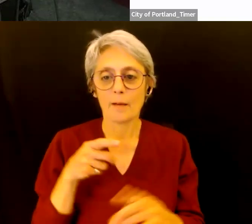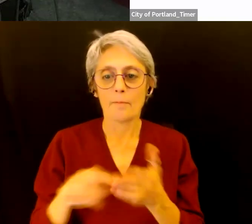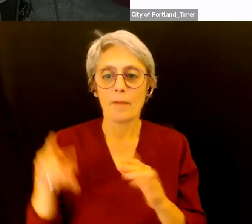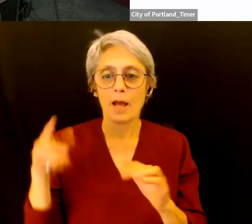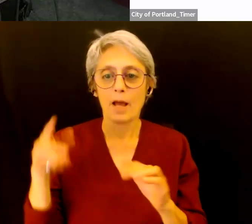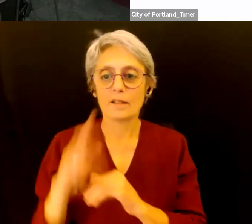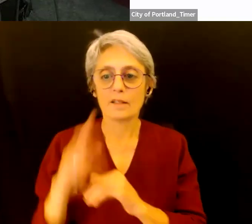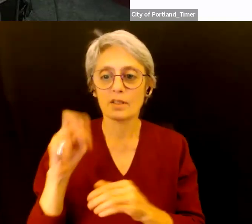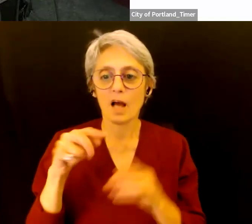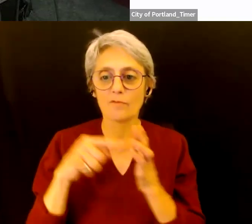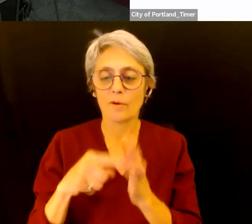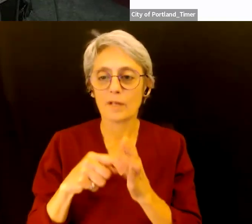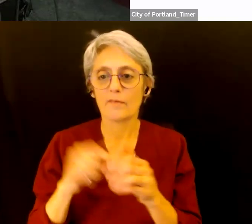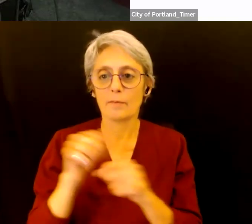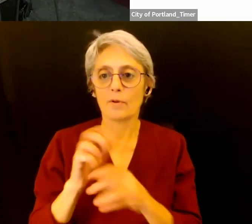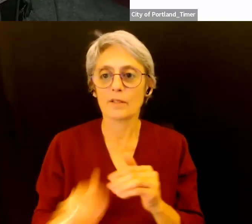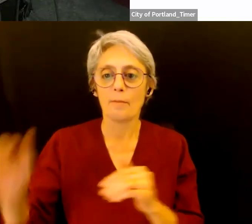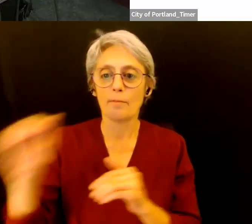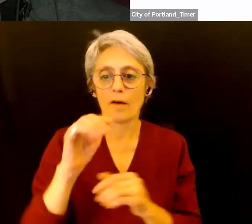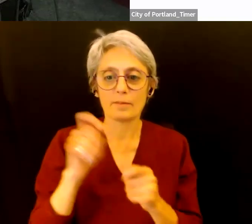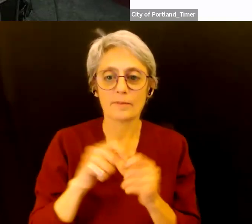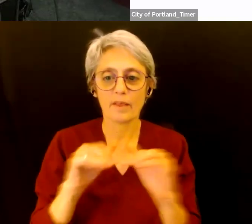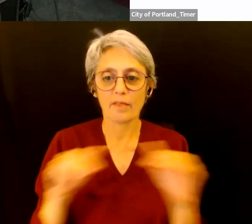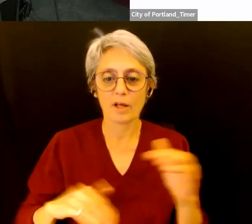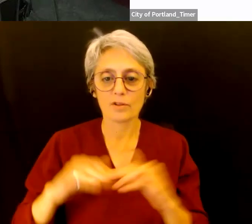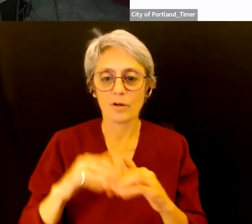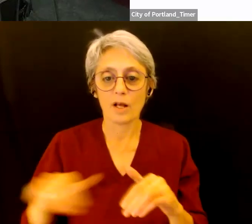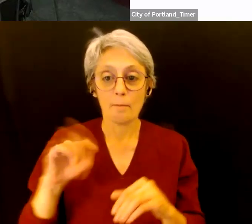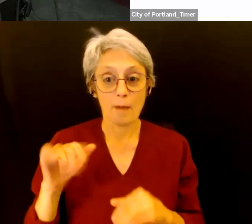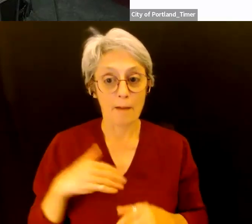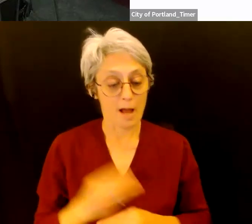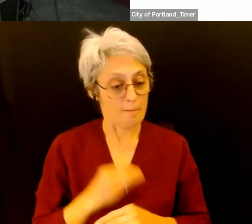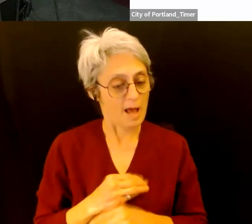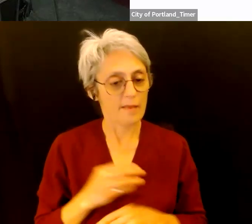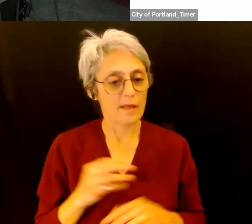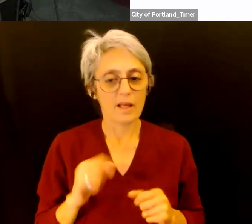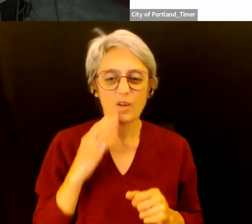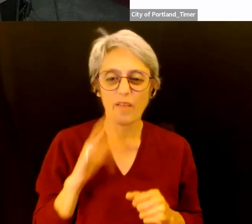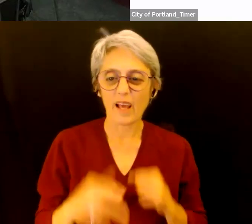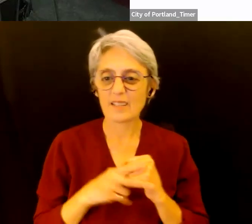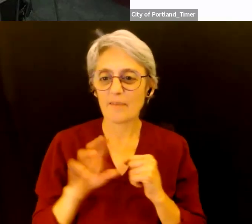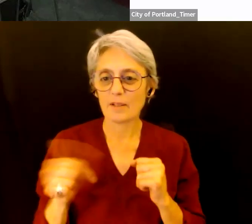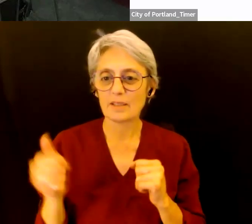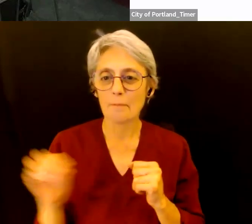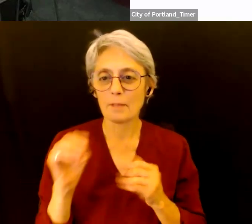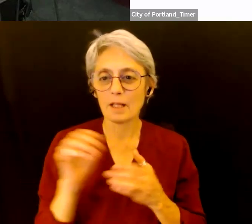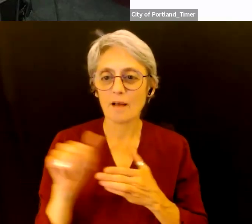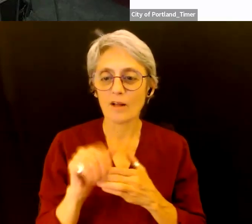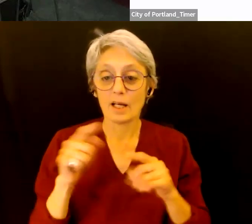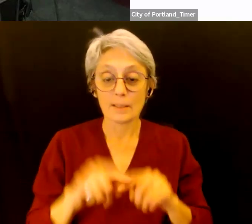Above a certain threshold. And by my math, you know, that can save about $10 million, depending on where you do the cut and how progressive you are with it.